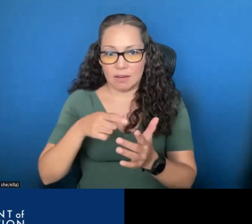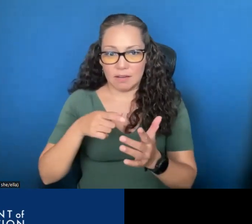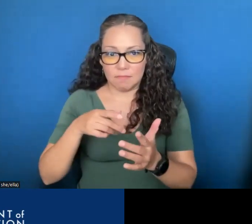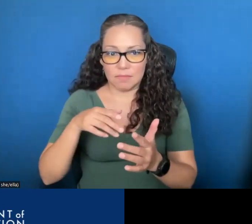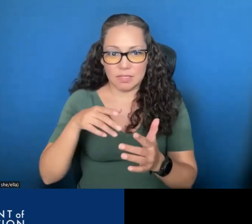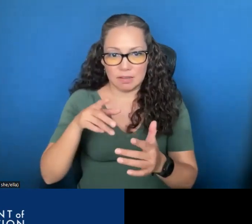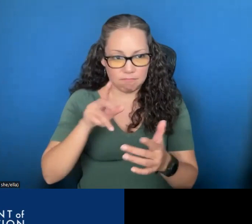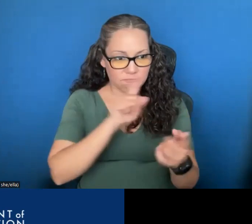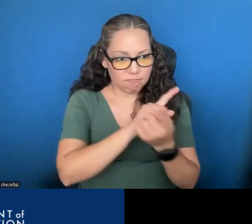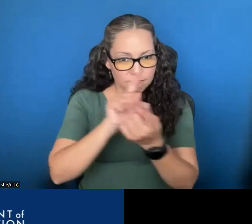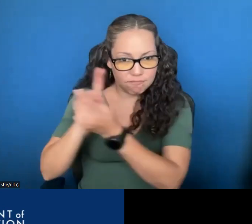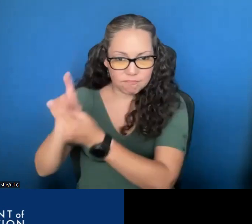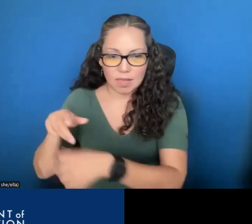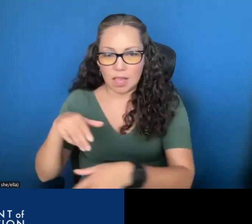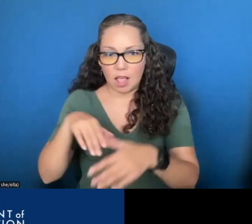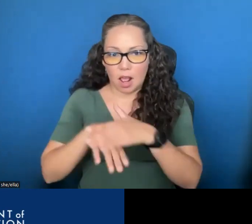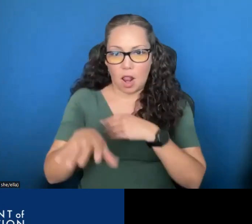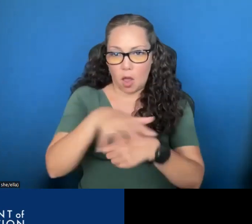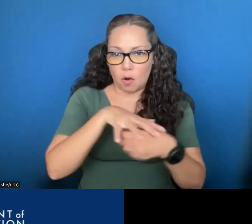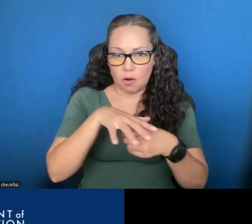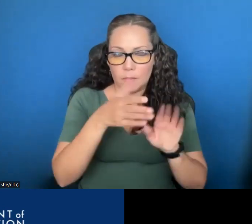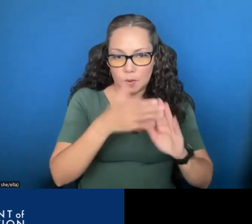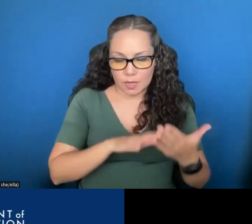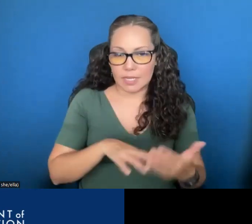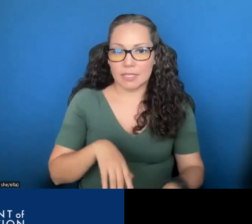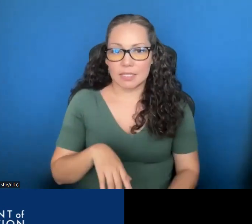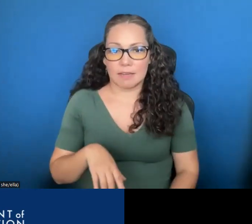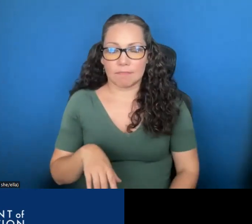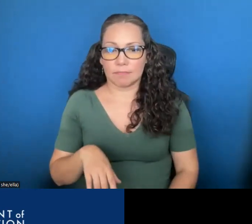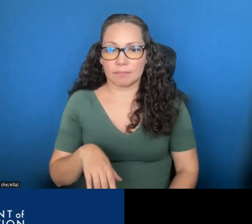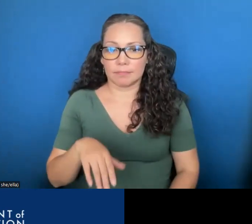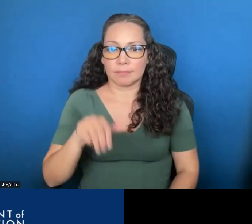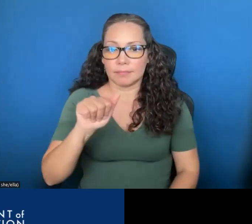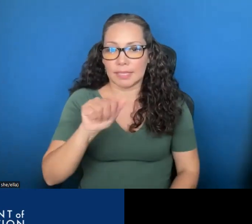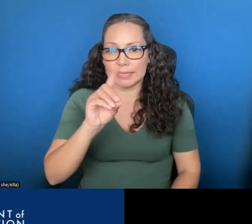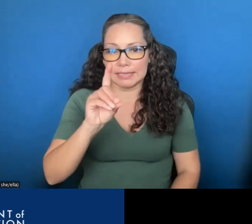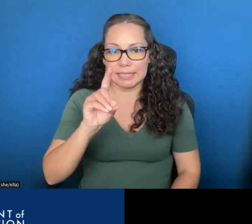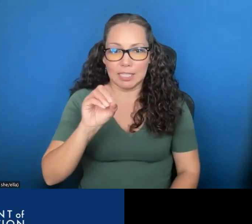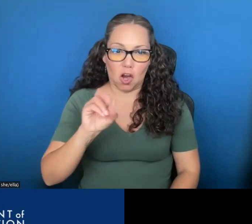come and see if you're an indep if you're an adrc uh so we're really partnering on that on those um